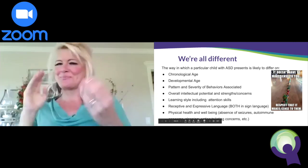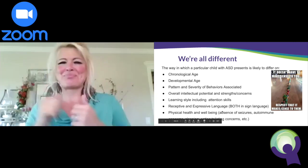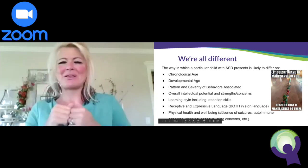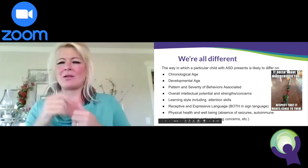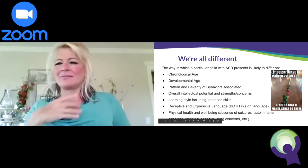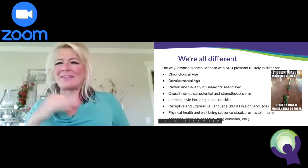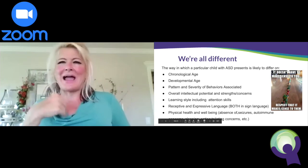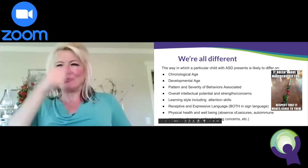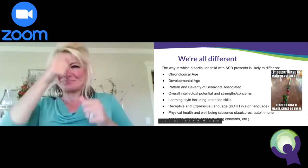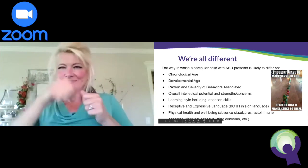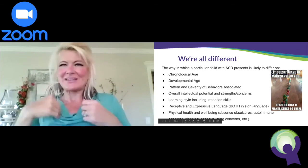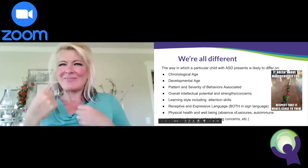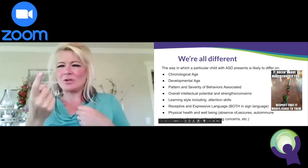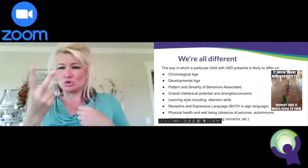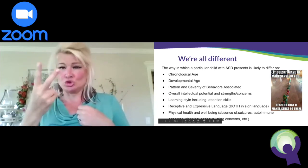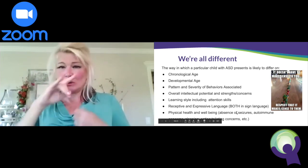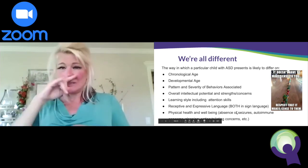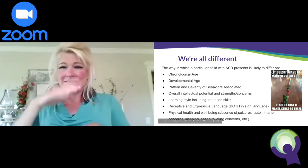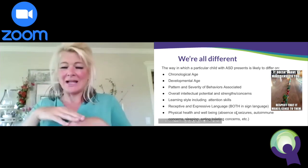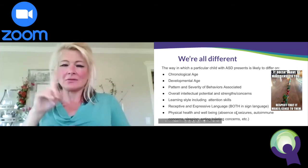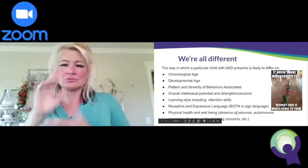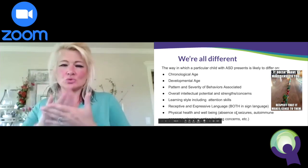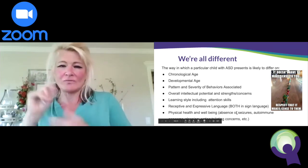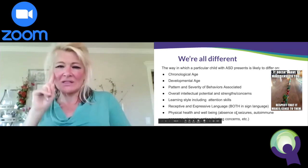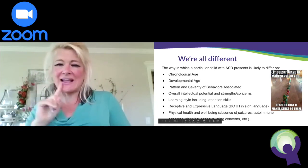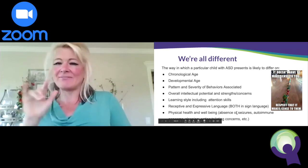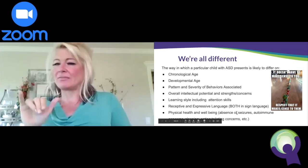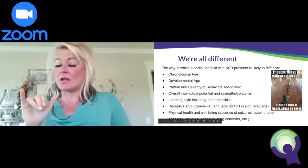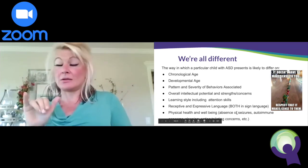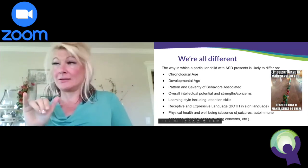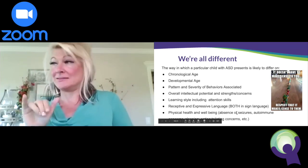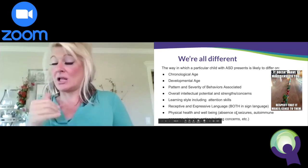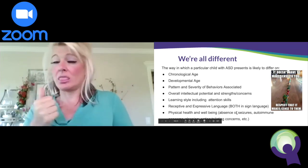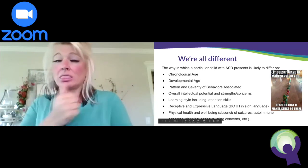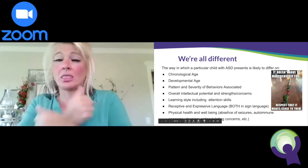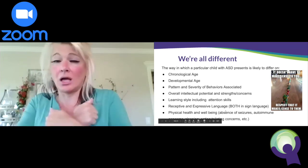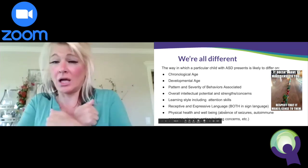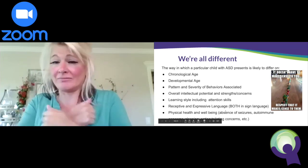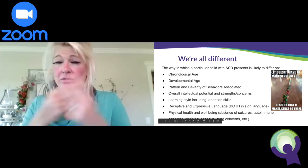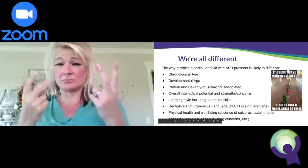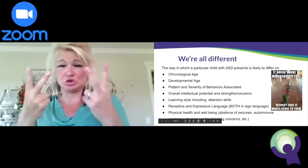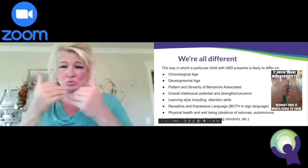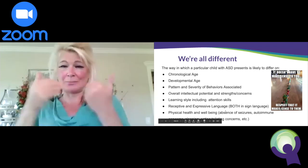adds its own specific nuances that have to be addressed